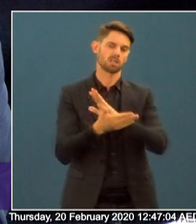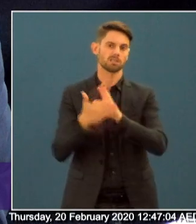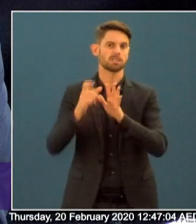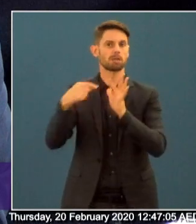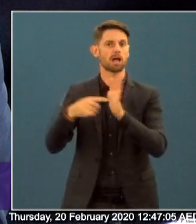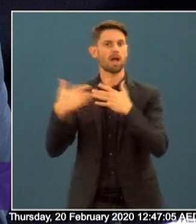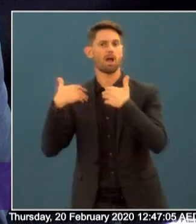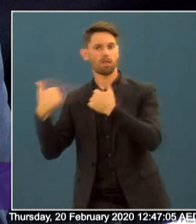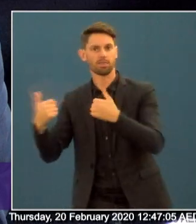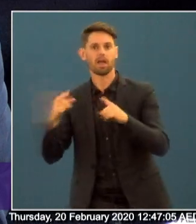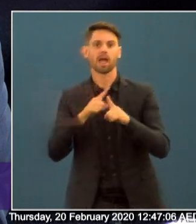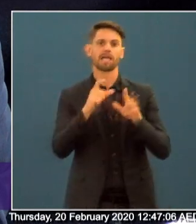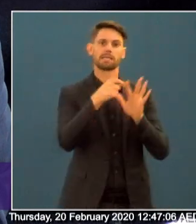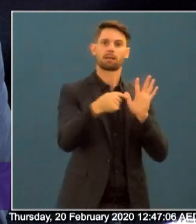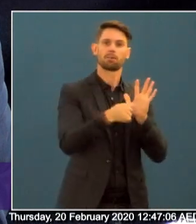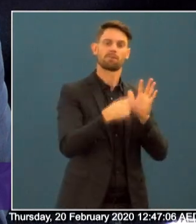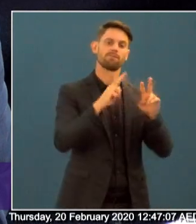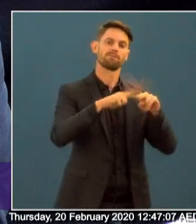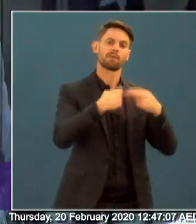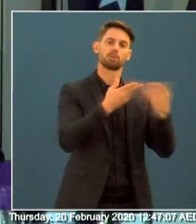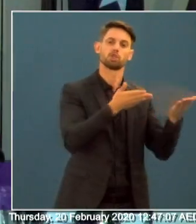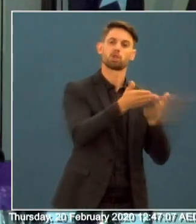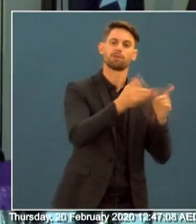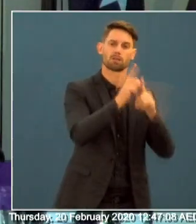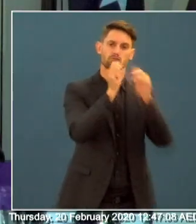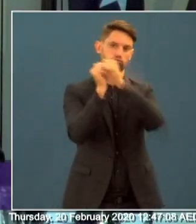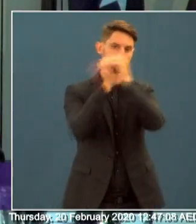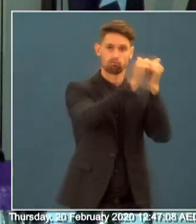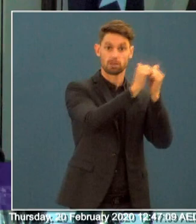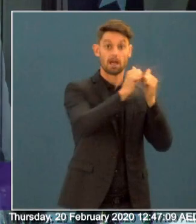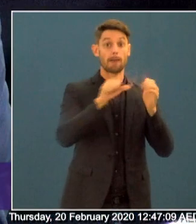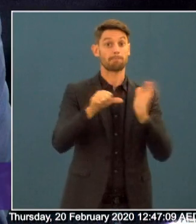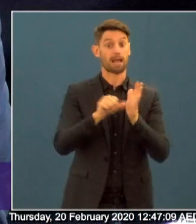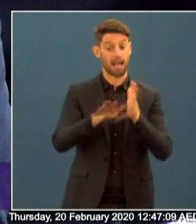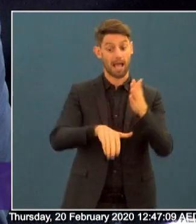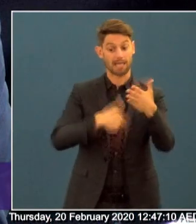and the funding extends until the middle of this year. But then it runs out? Yes. It does.